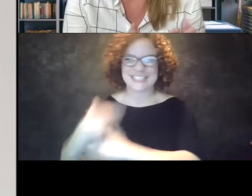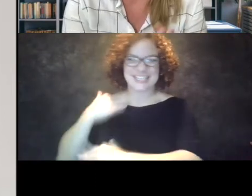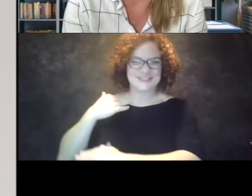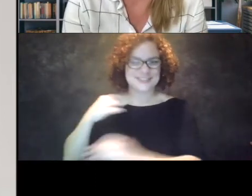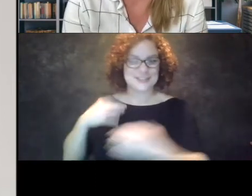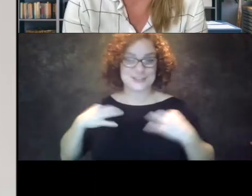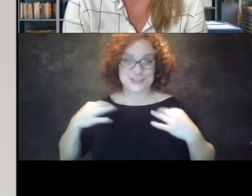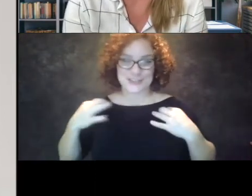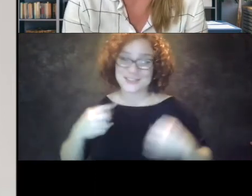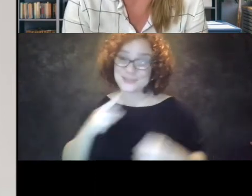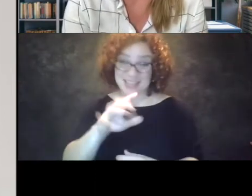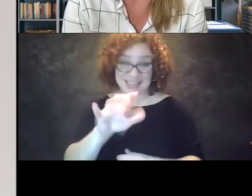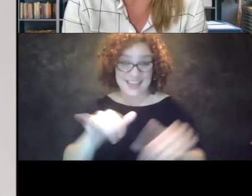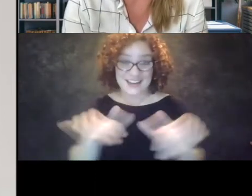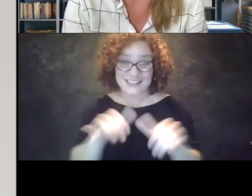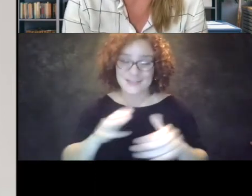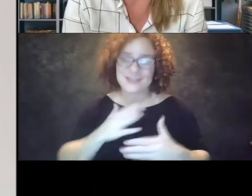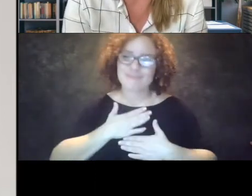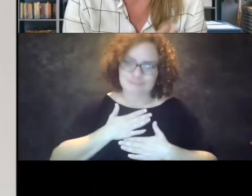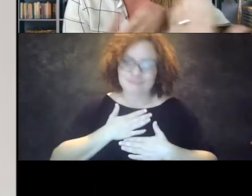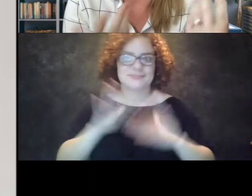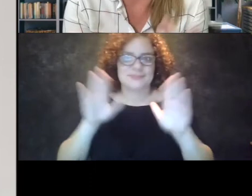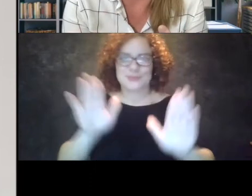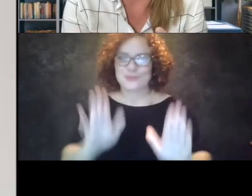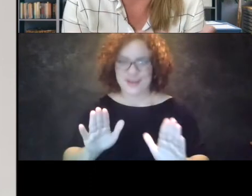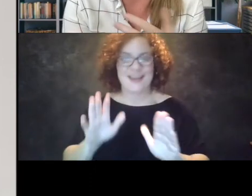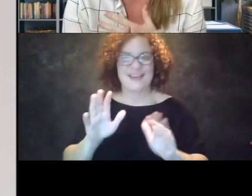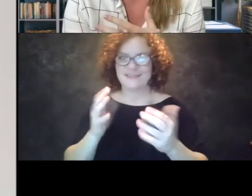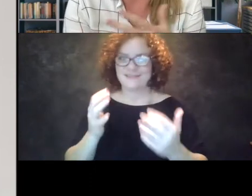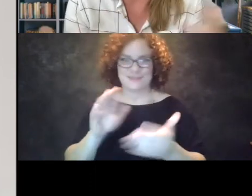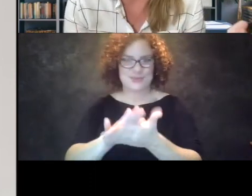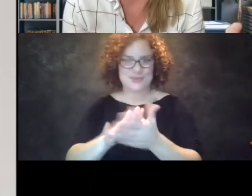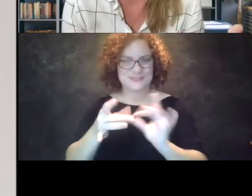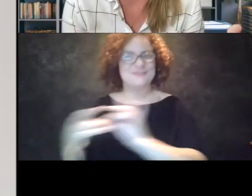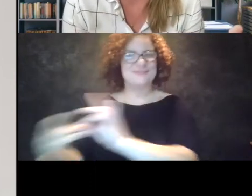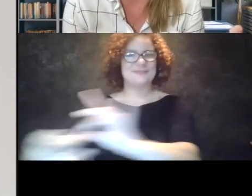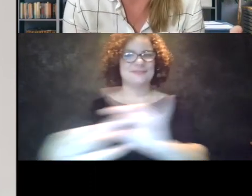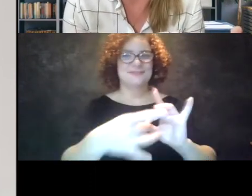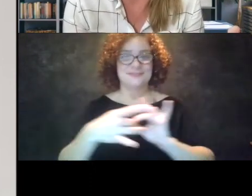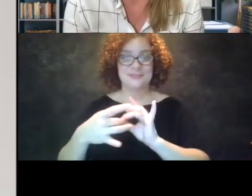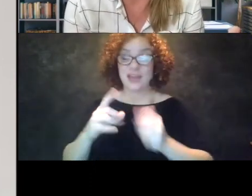the school together to a school that I came into that barely did mainstreaming or inclusion.